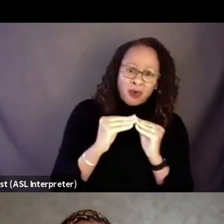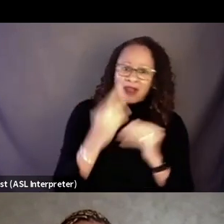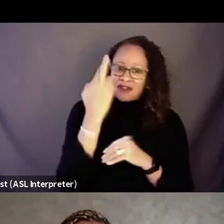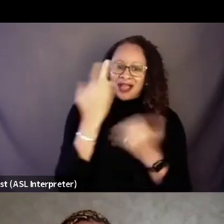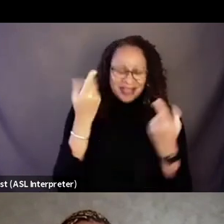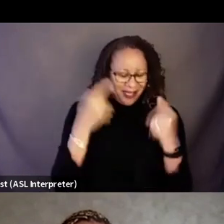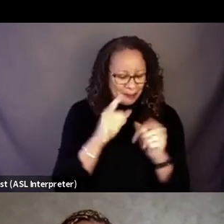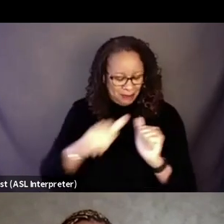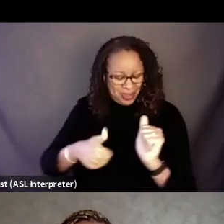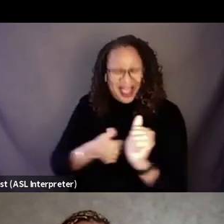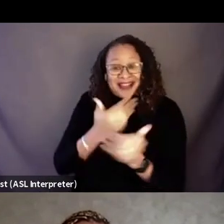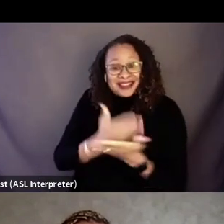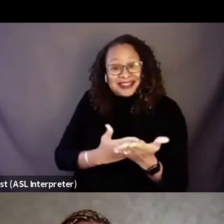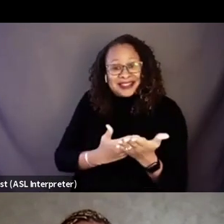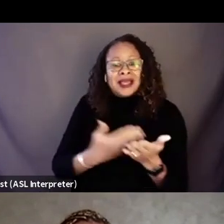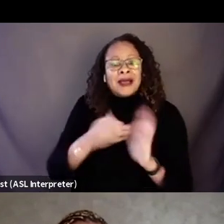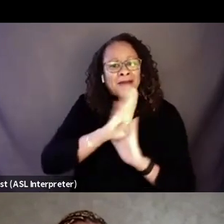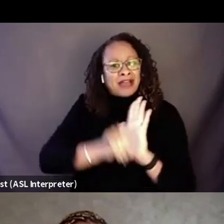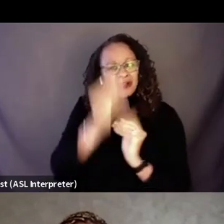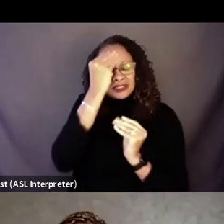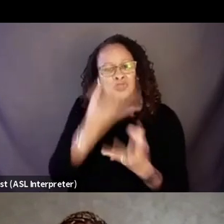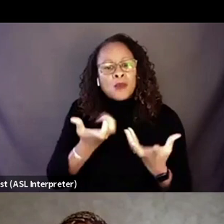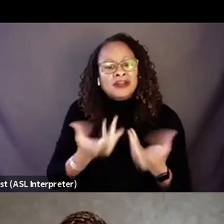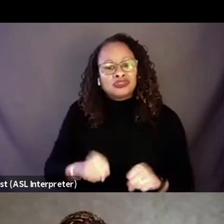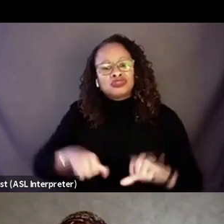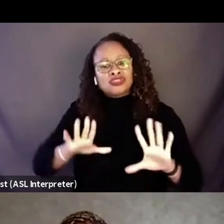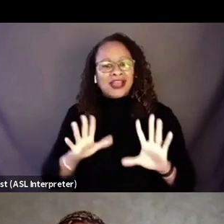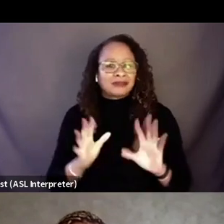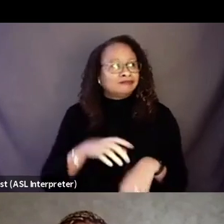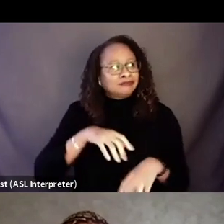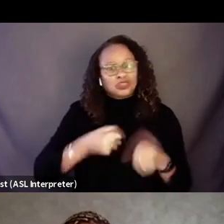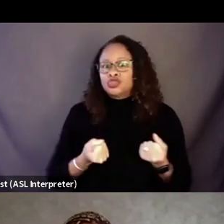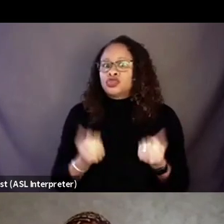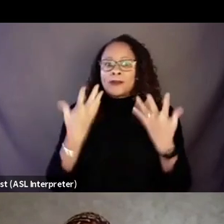and like there's so much sacrifice and questions like there's a lot to question